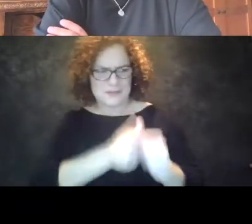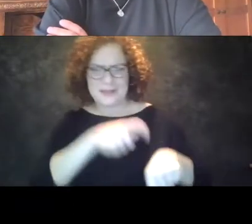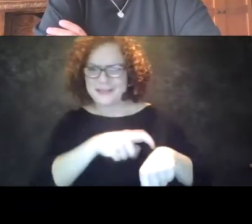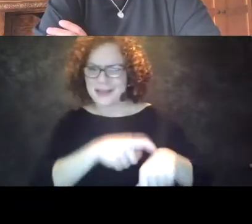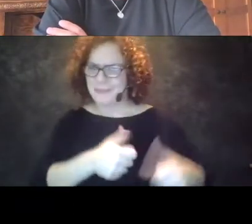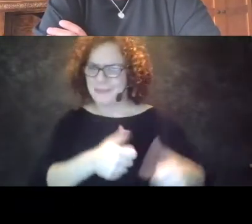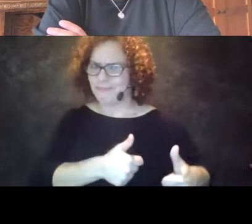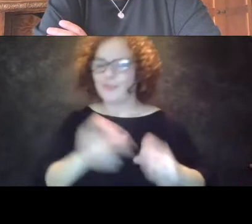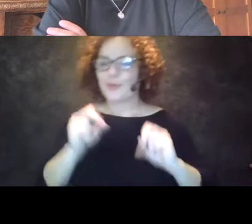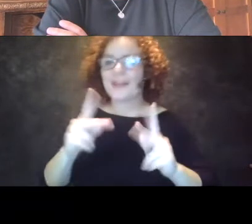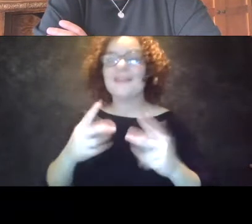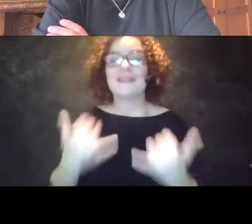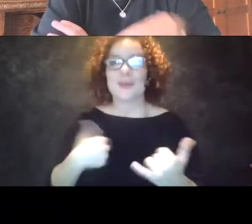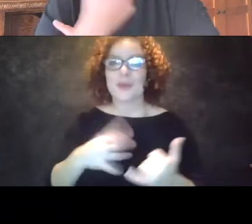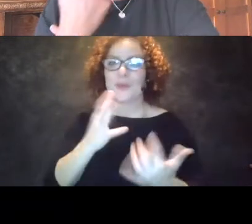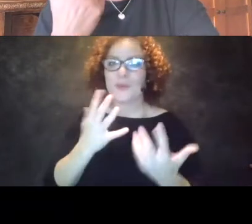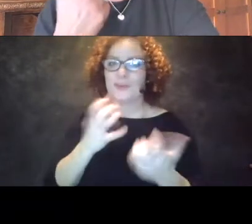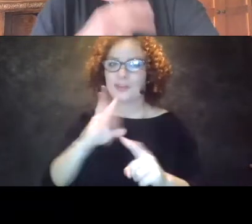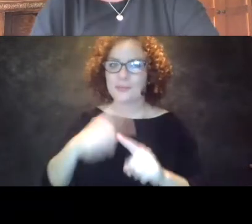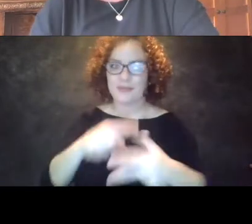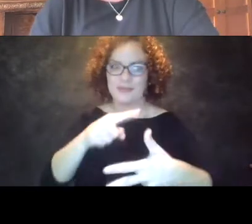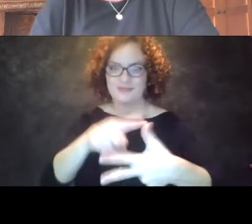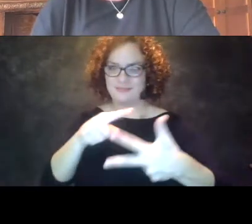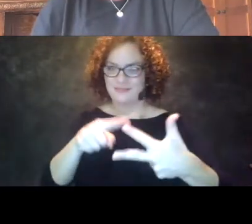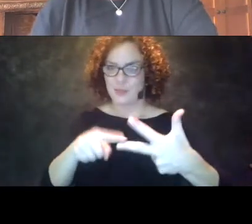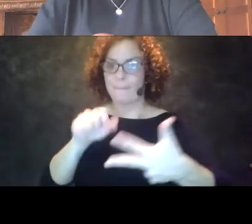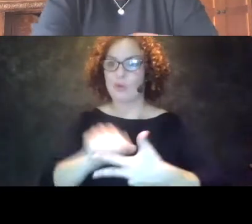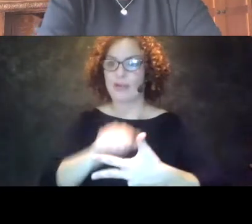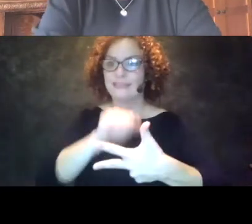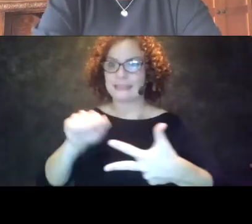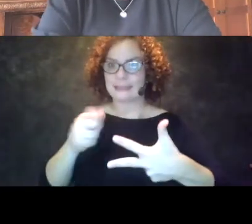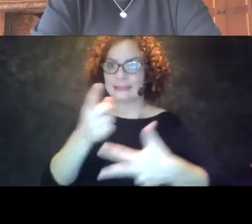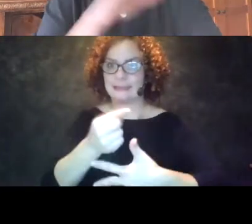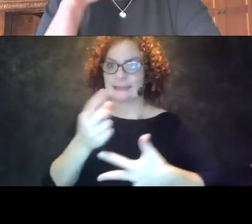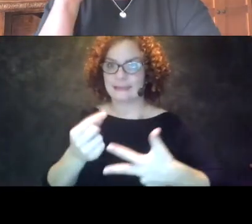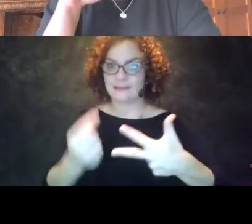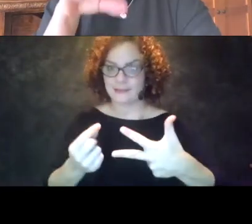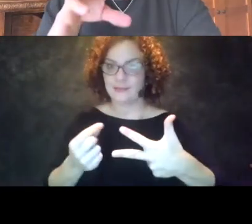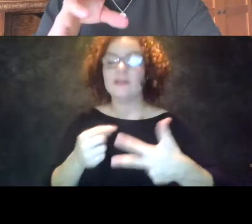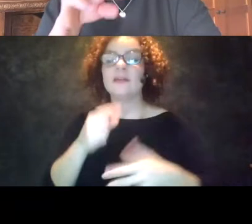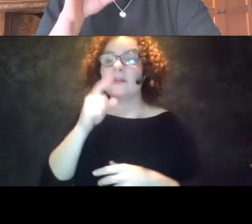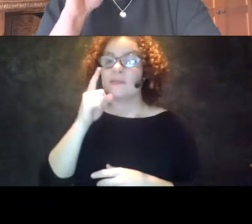to talk now about these three practices, because this is what we are going to kind of focus